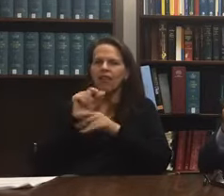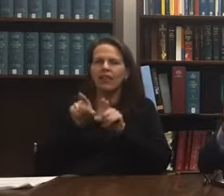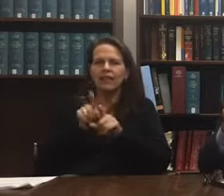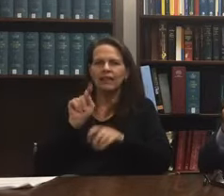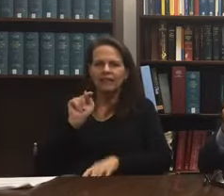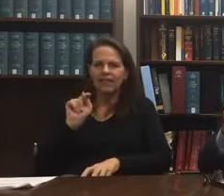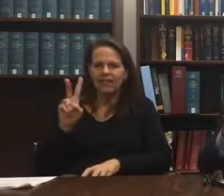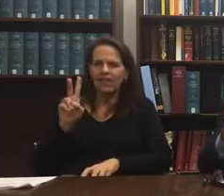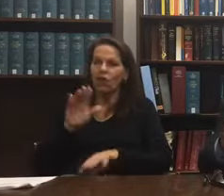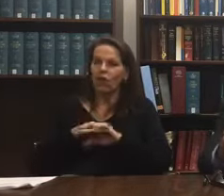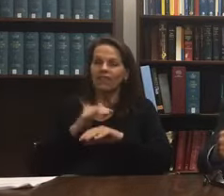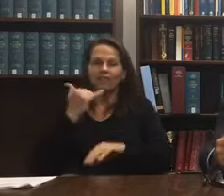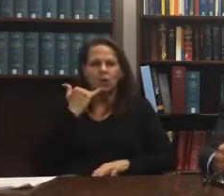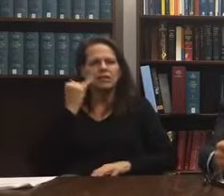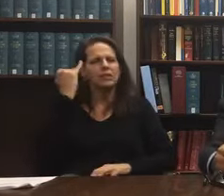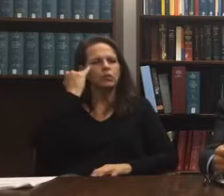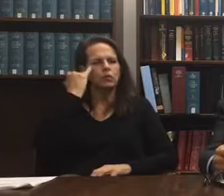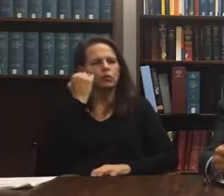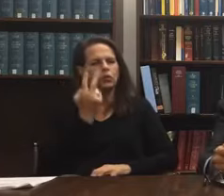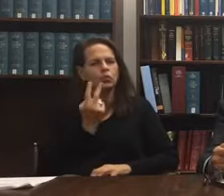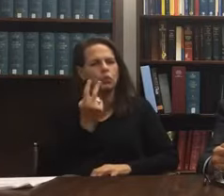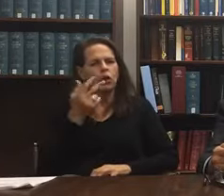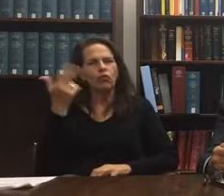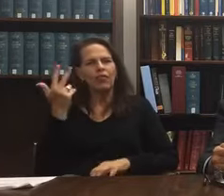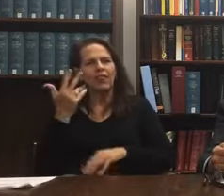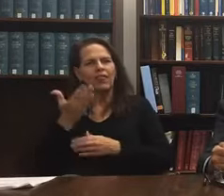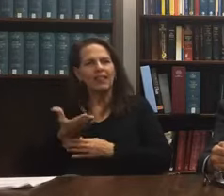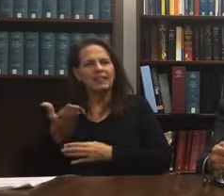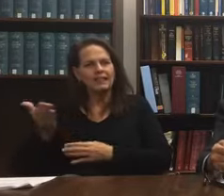this is over the phone so if there were two or three things that you wanted to